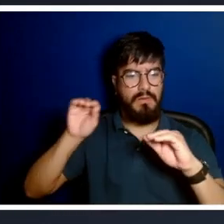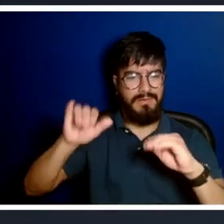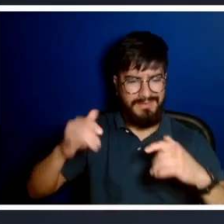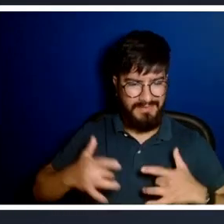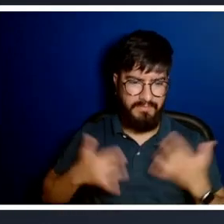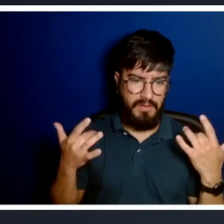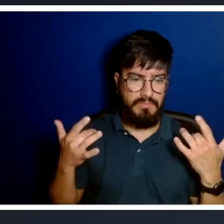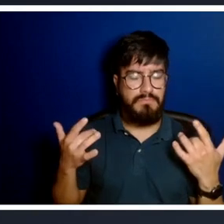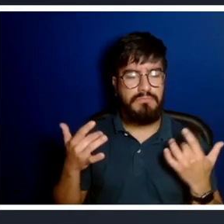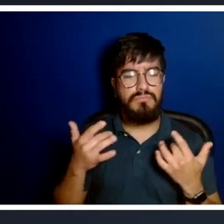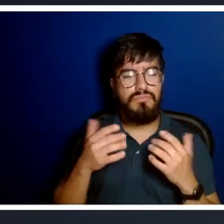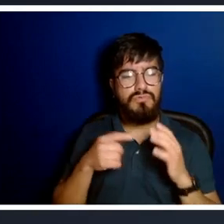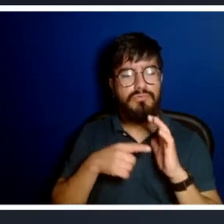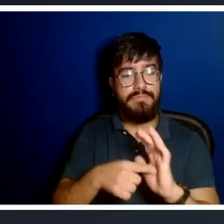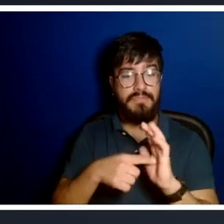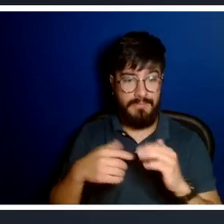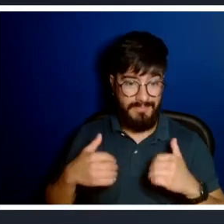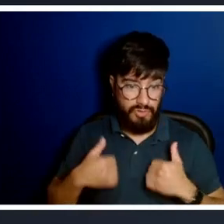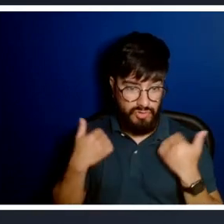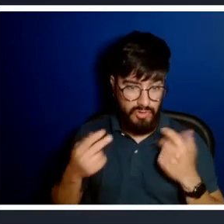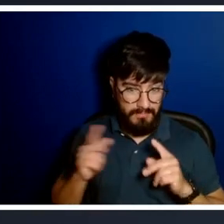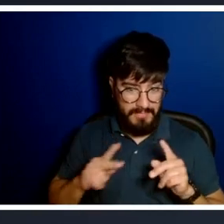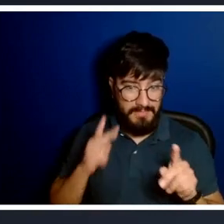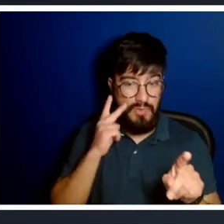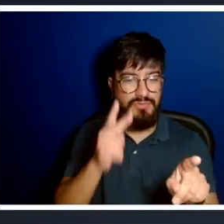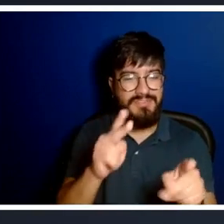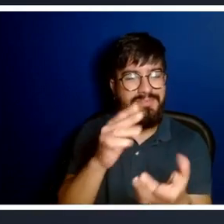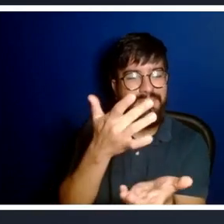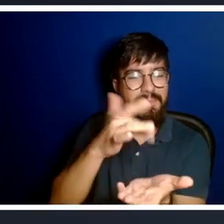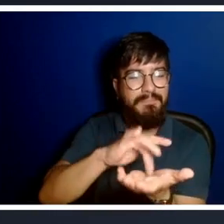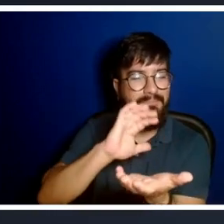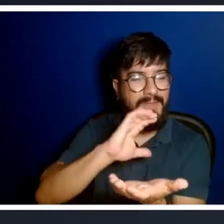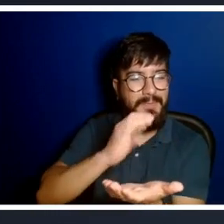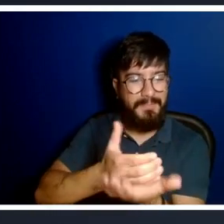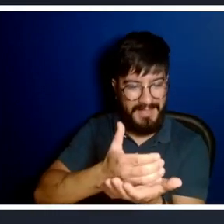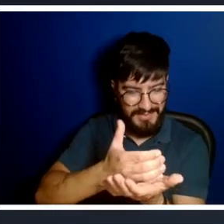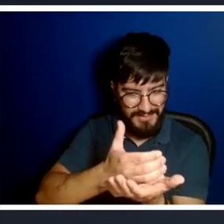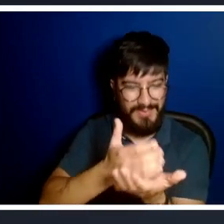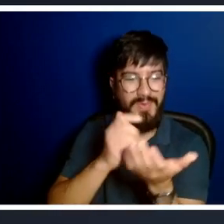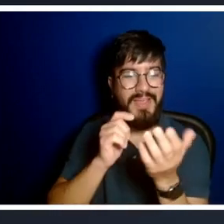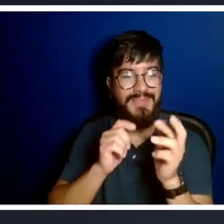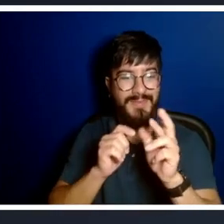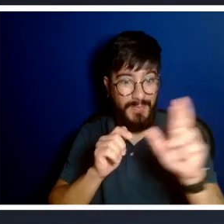as the participants we see in the middle photo and the top right -- because young people care about